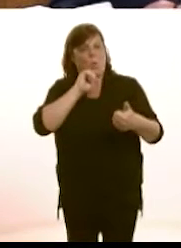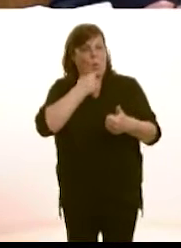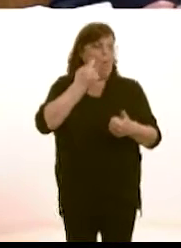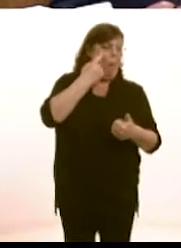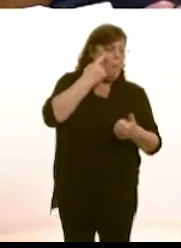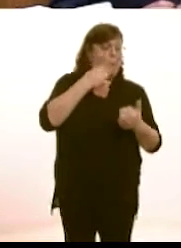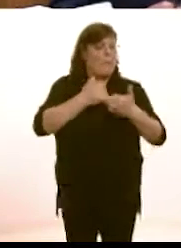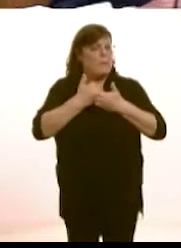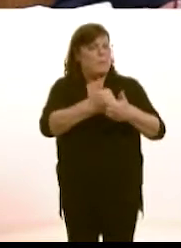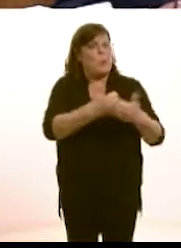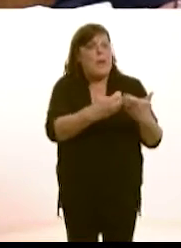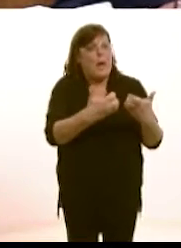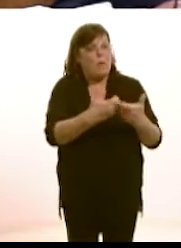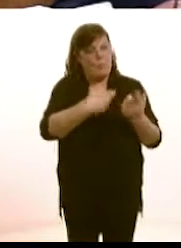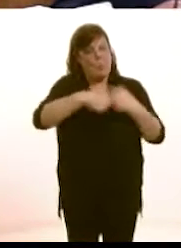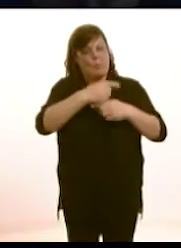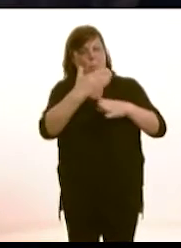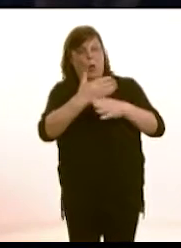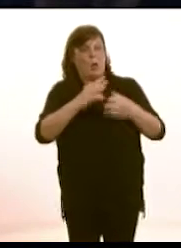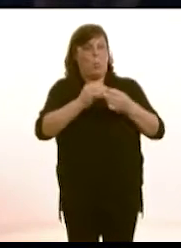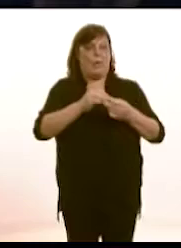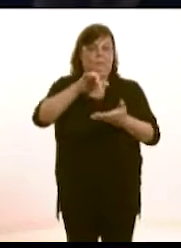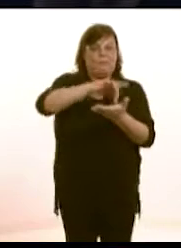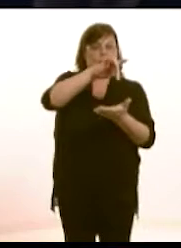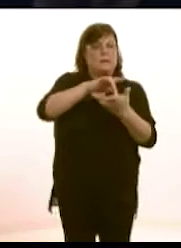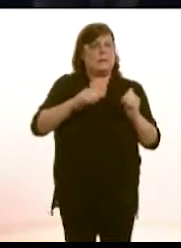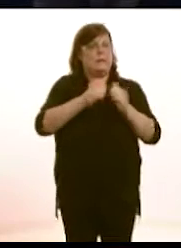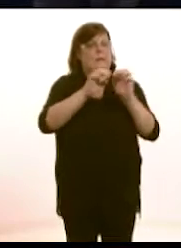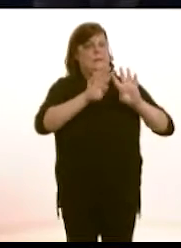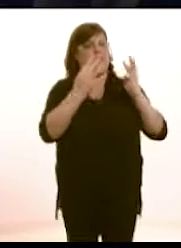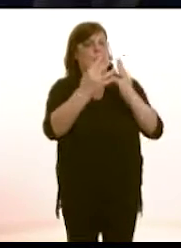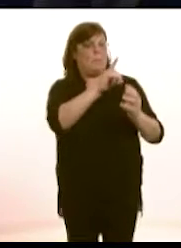and we have been working with the city deal team in order for themóbecause it is their responsibilityóto put forward a bid.